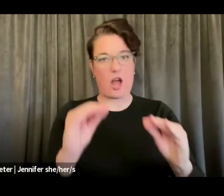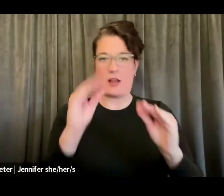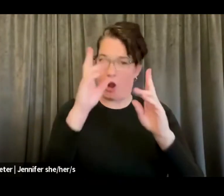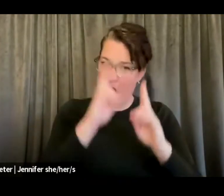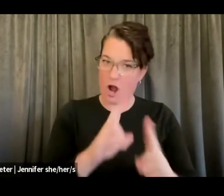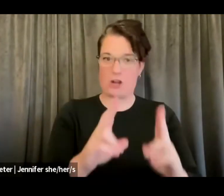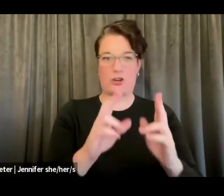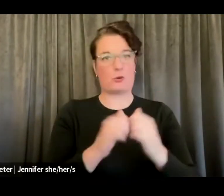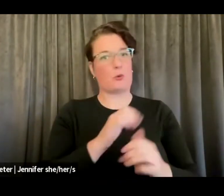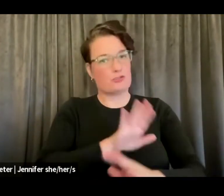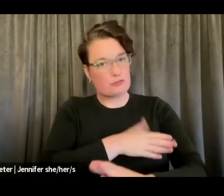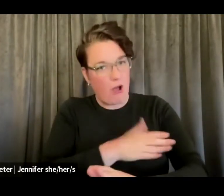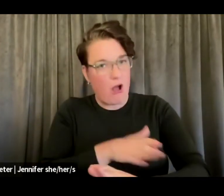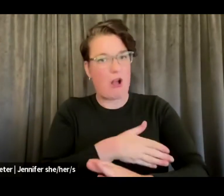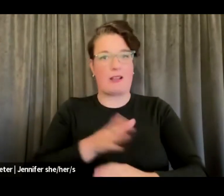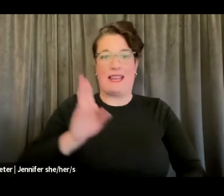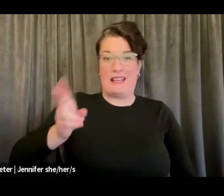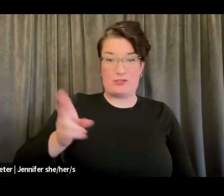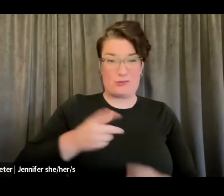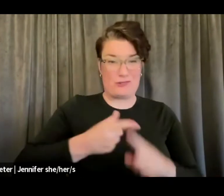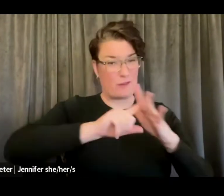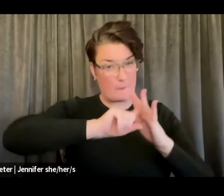history and kind of fr from day one.